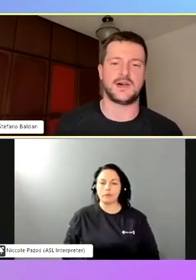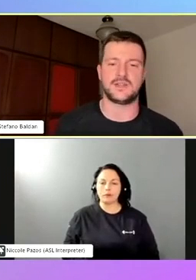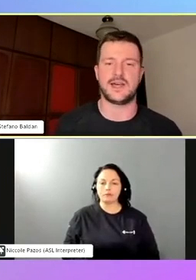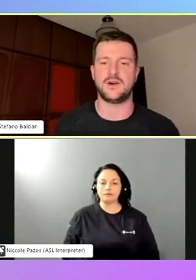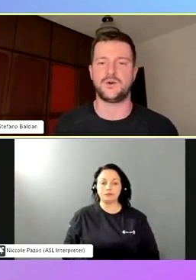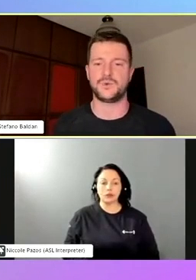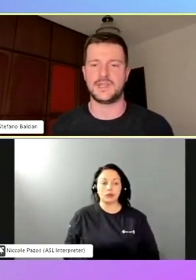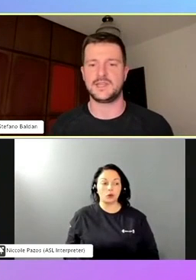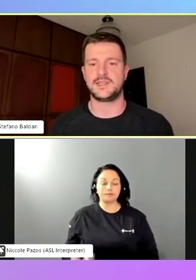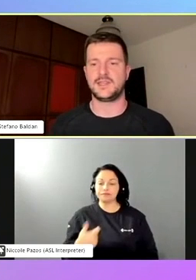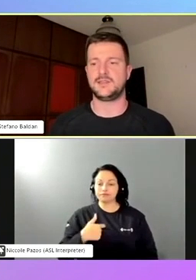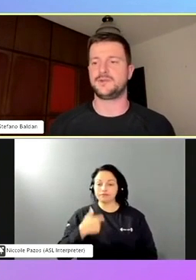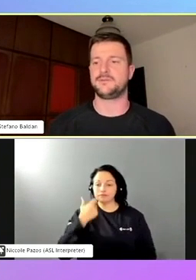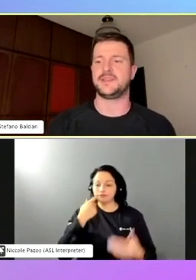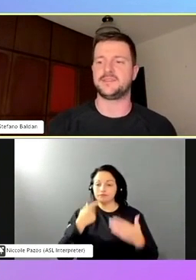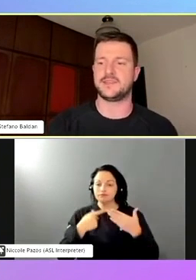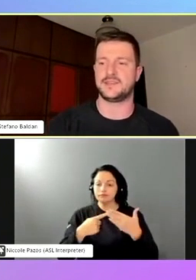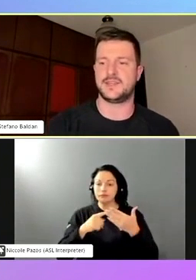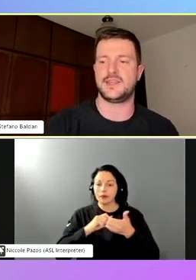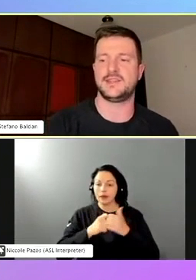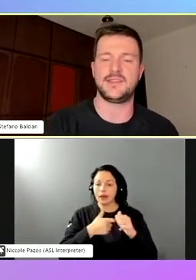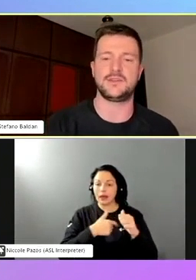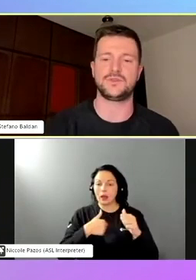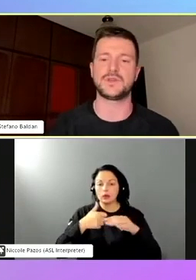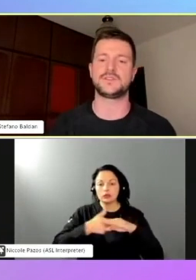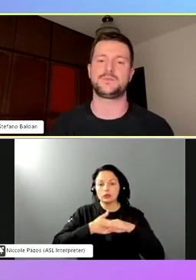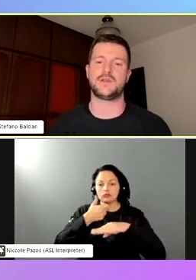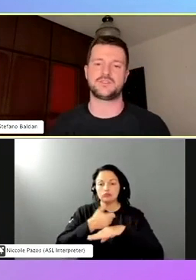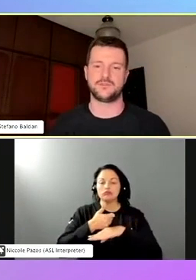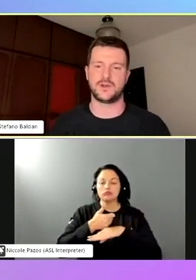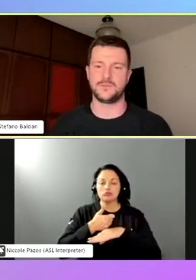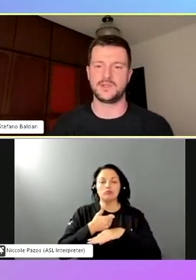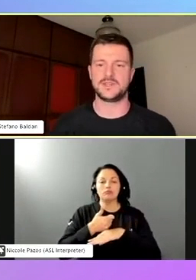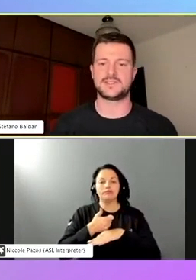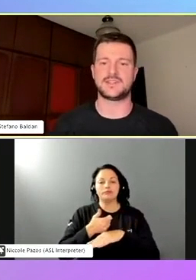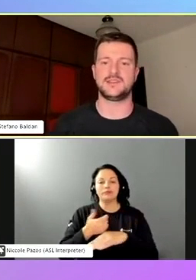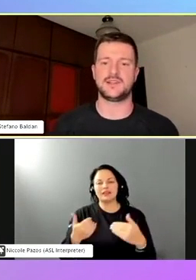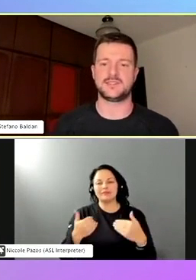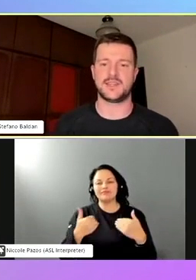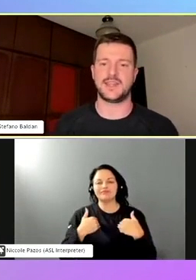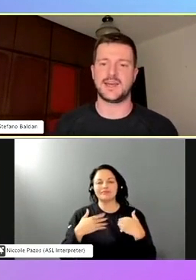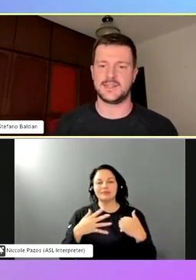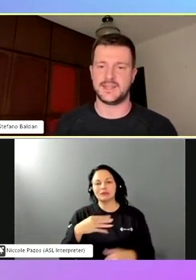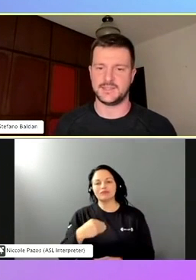would be to arrange a natural reading order. For Western cultures, left to the right,